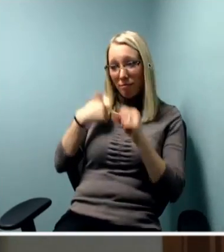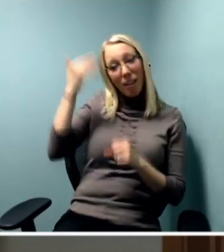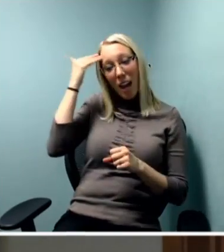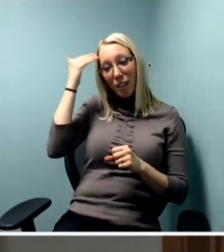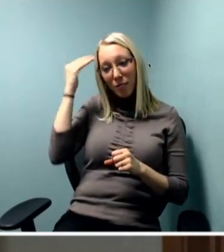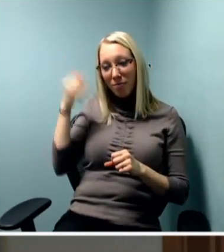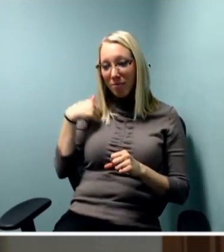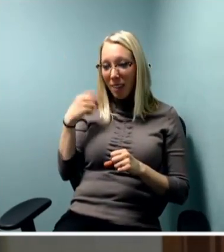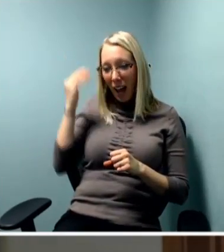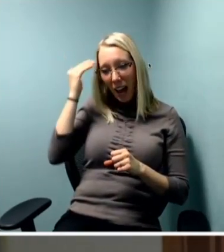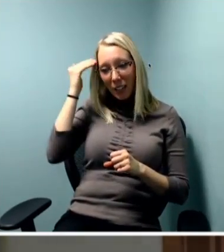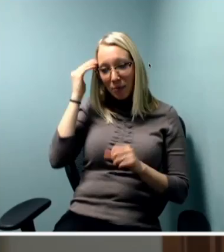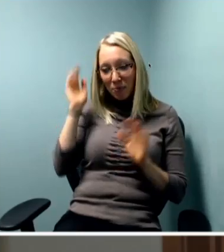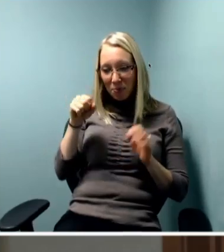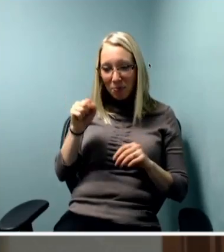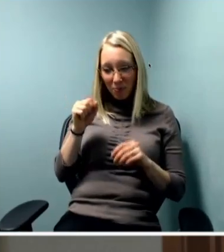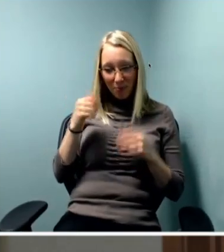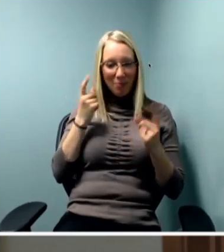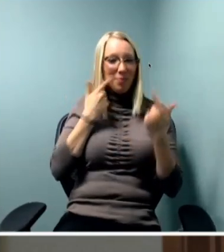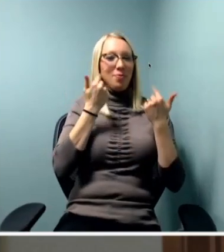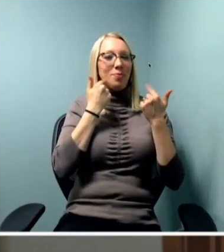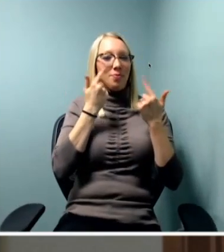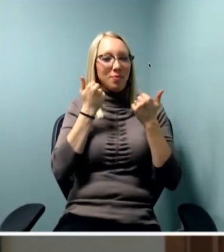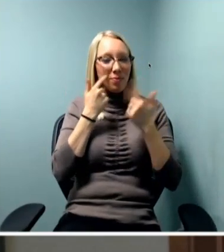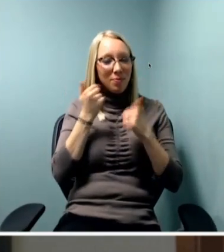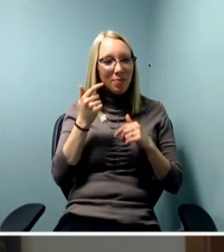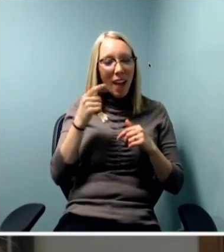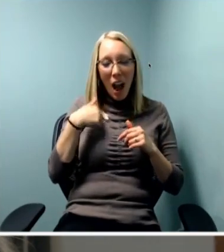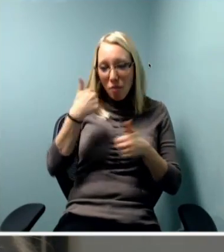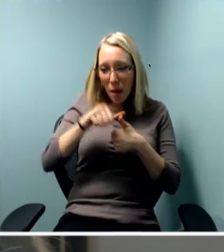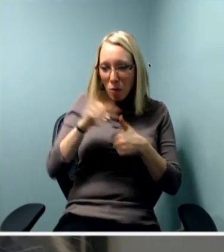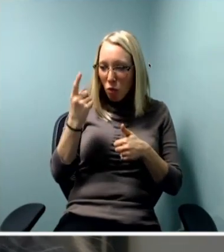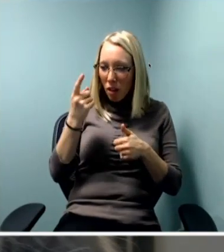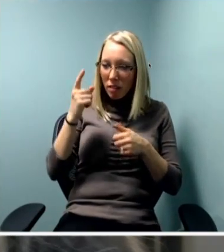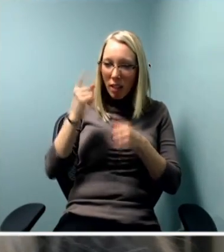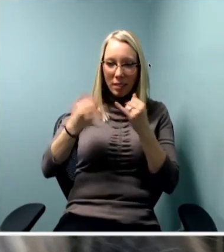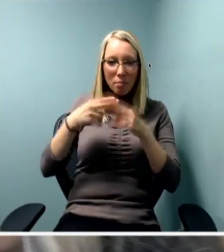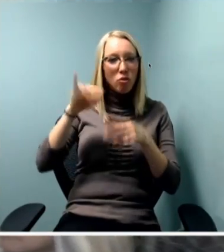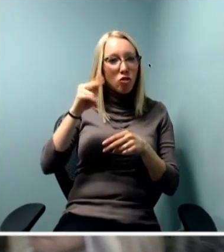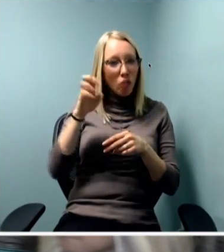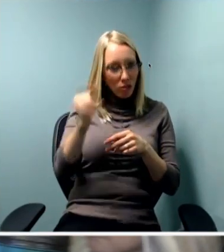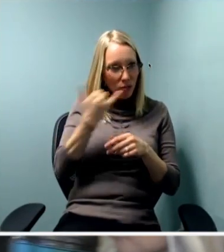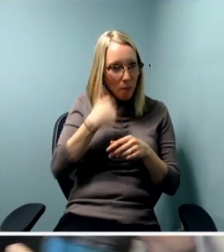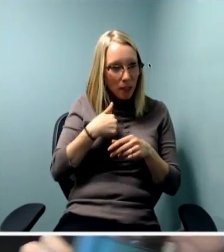(John) [I even had] Bill T. Jones call me up and said, "I'm going to be working with AXIS. What do I do with these people that don't move?"